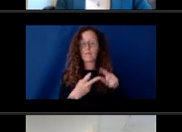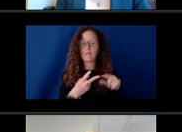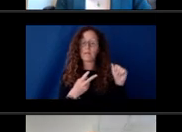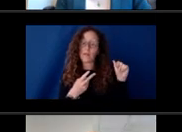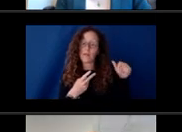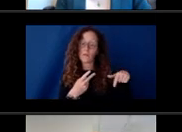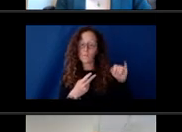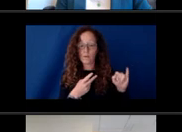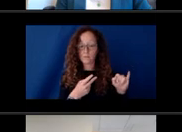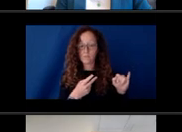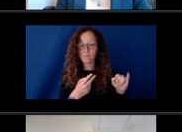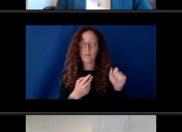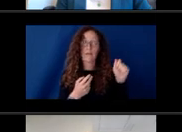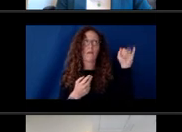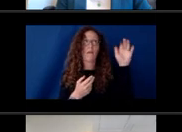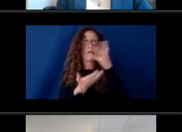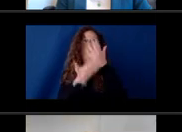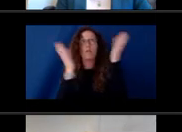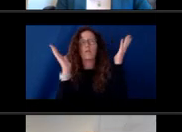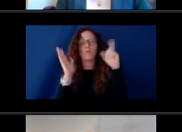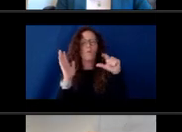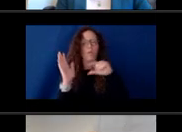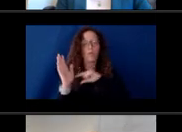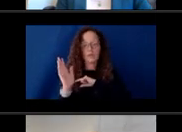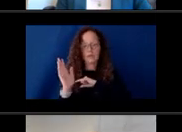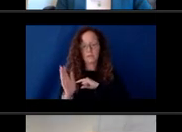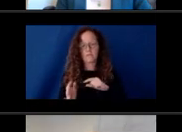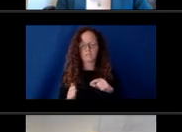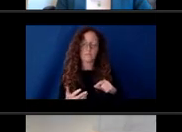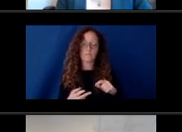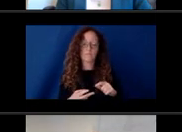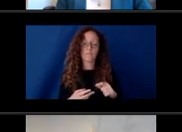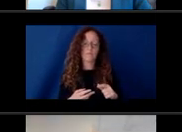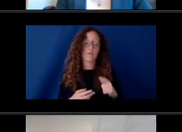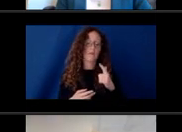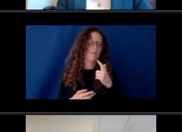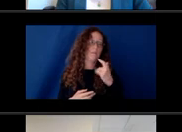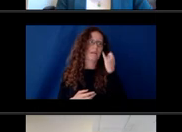even if, you know, as we said, target guidance, if it's getting cooler outside and we ask people to